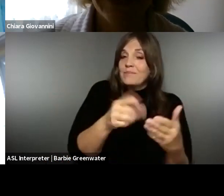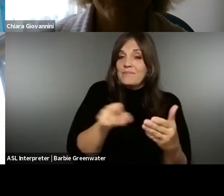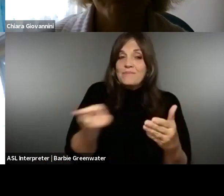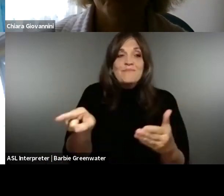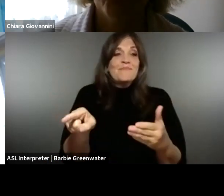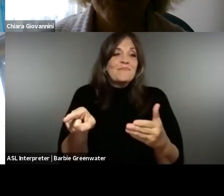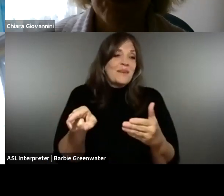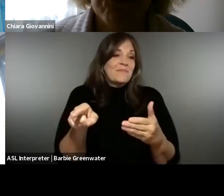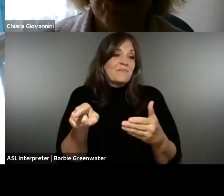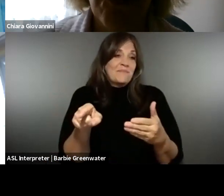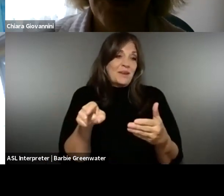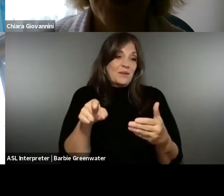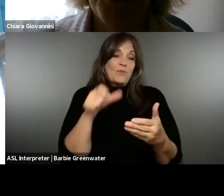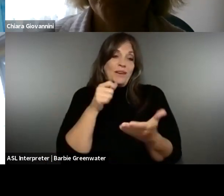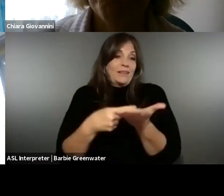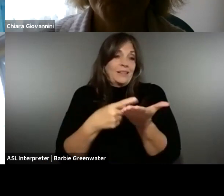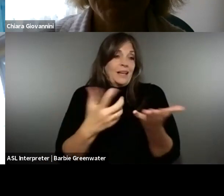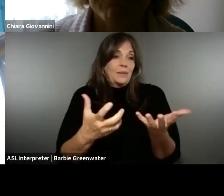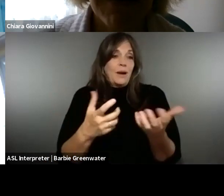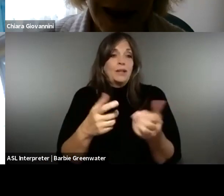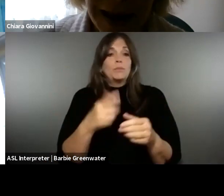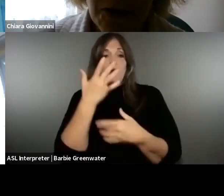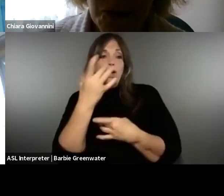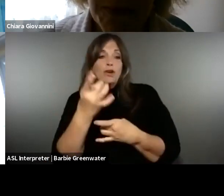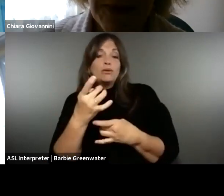perhaps create another market that we are not discussing so much, but I